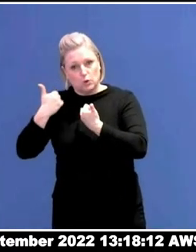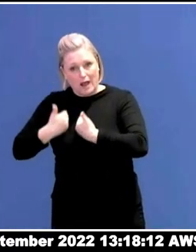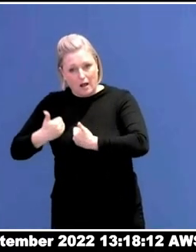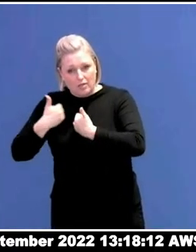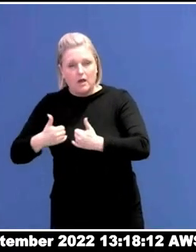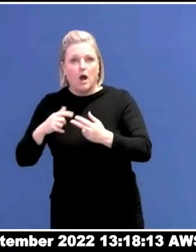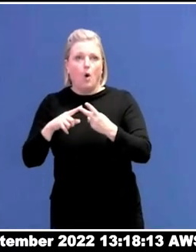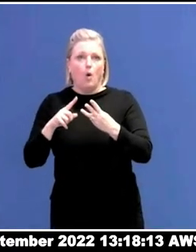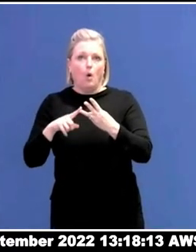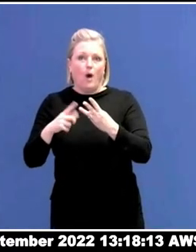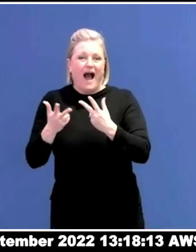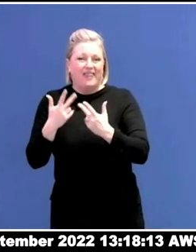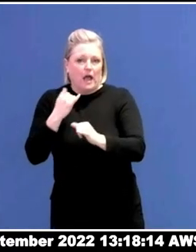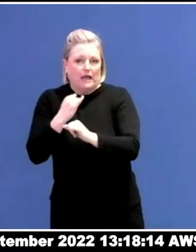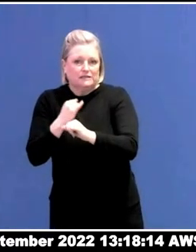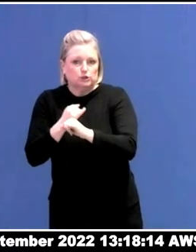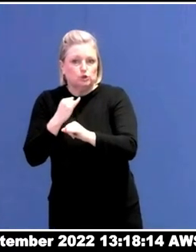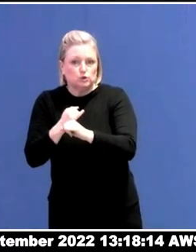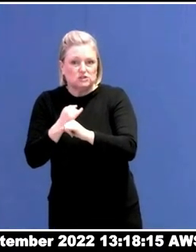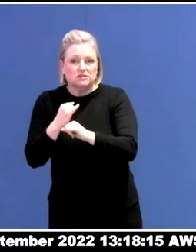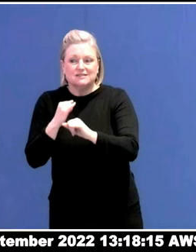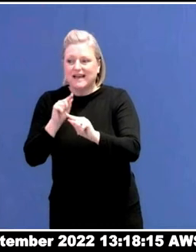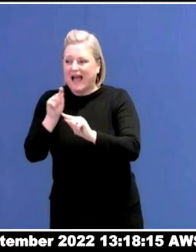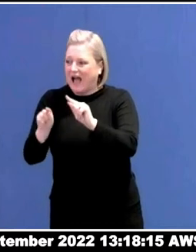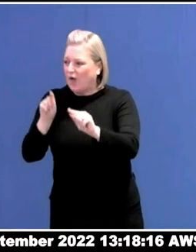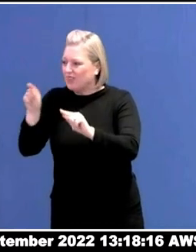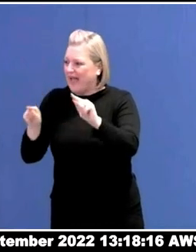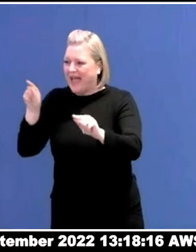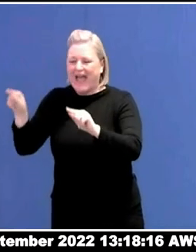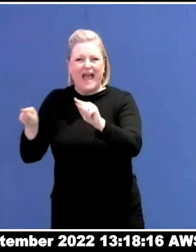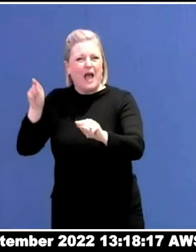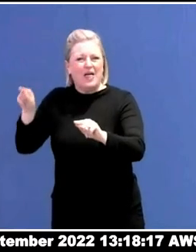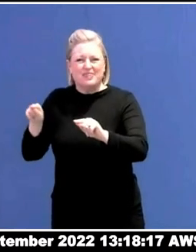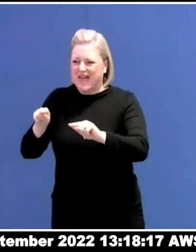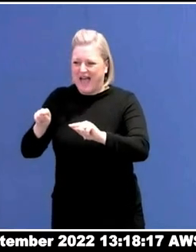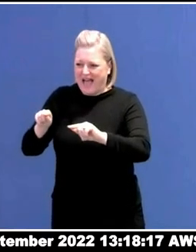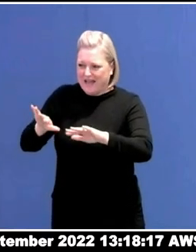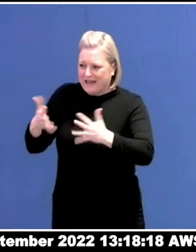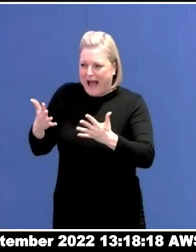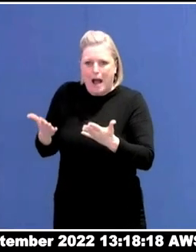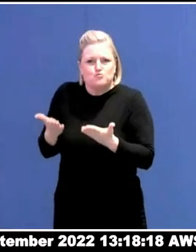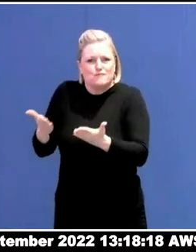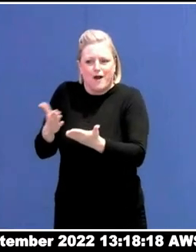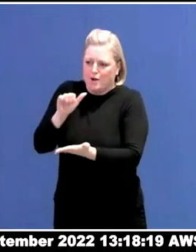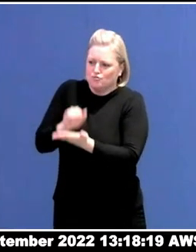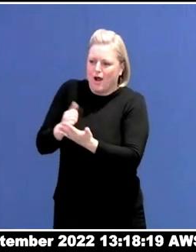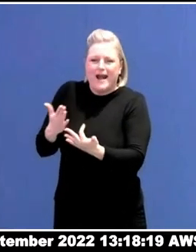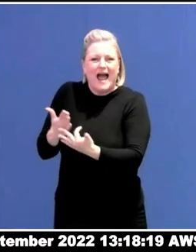institutions where they do not have the same safeguards in place that a prison has. They do not have the same appeals process.